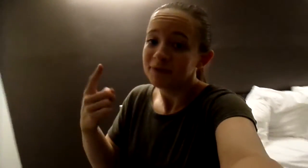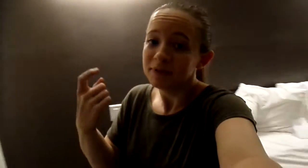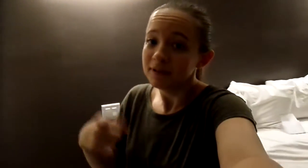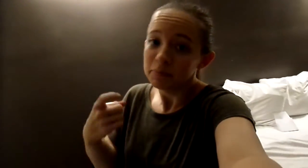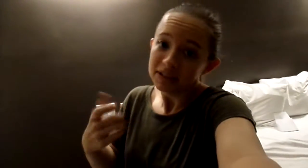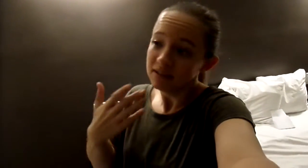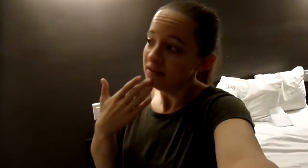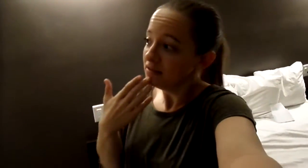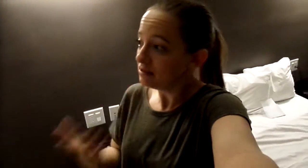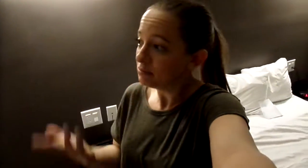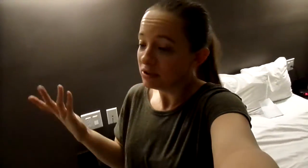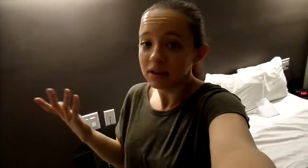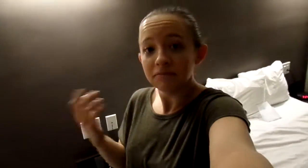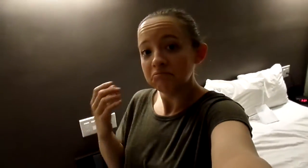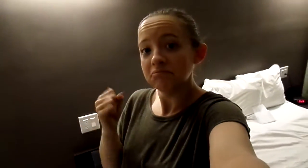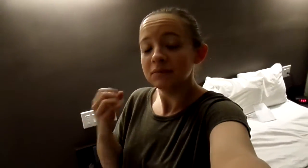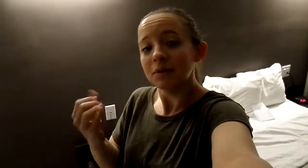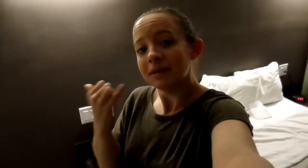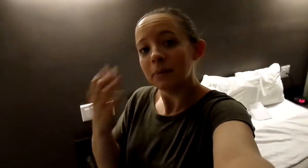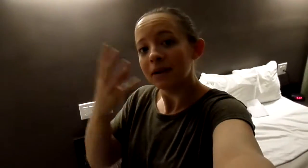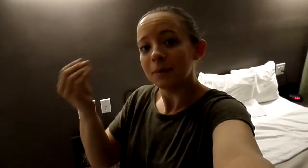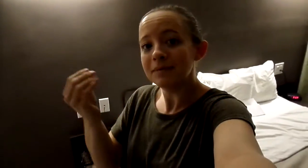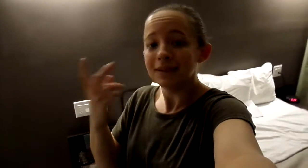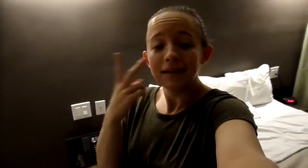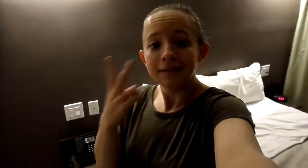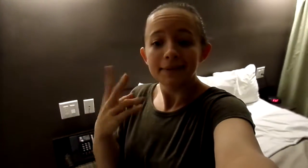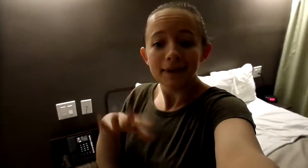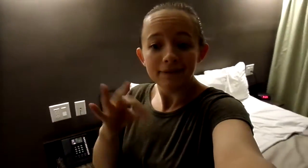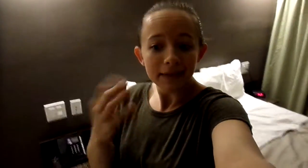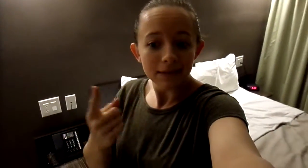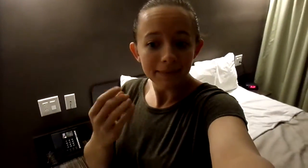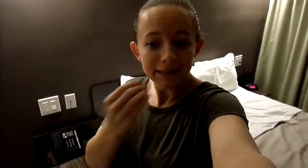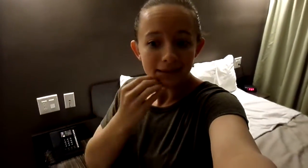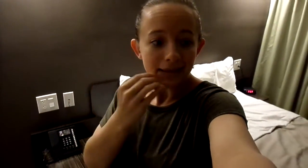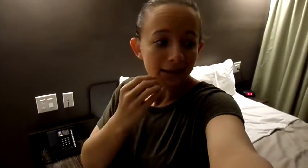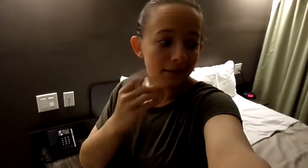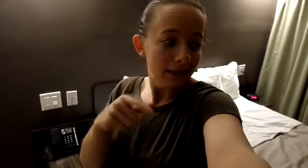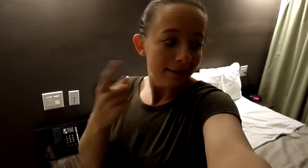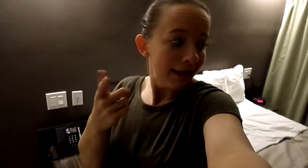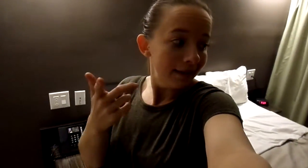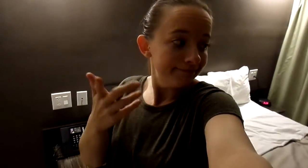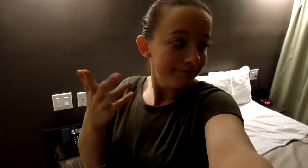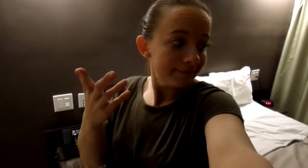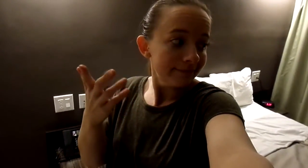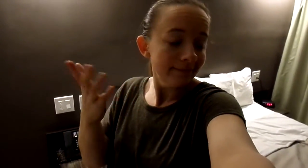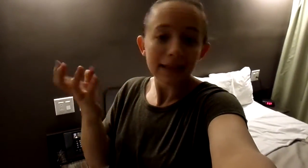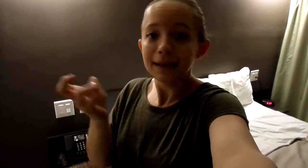For the price it is pretty good. So now we're gonna go out and find something to eat and